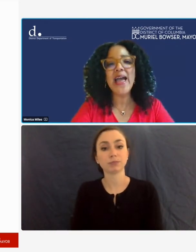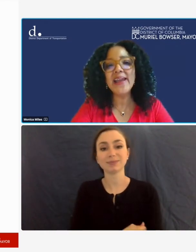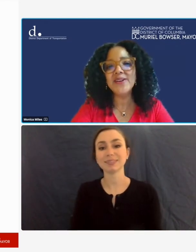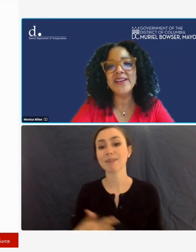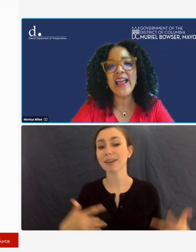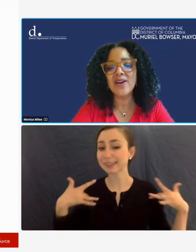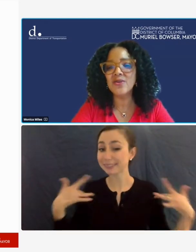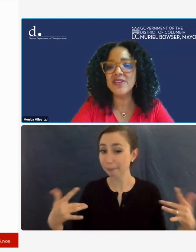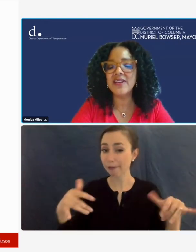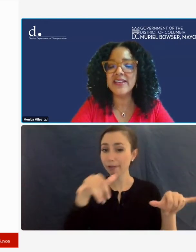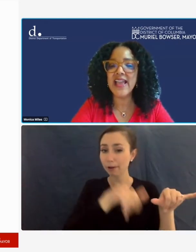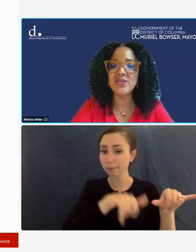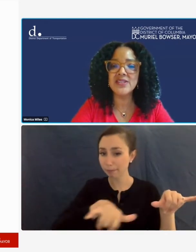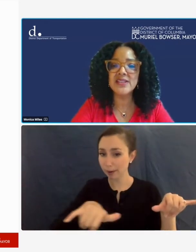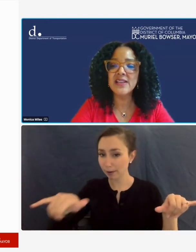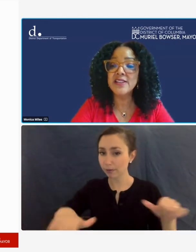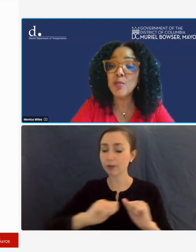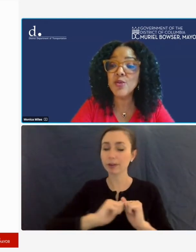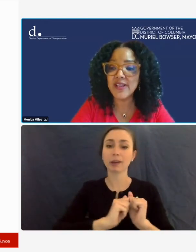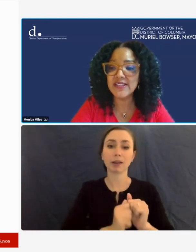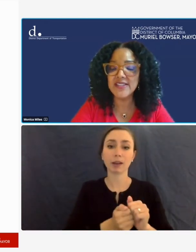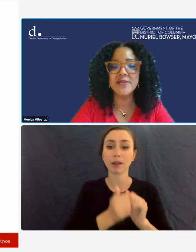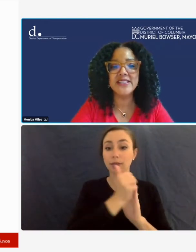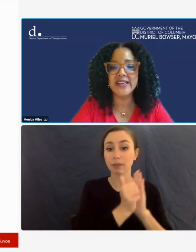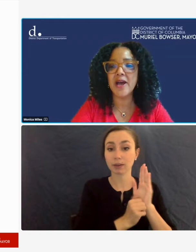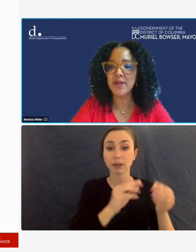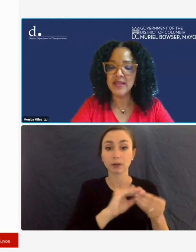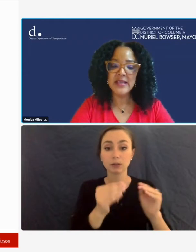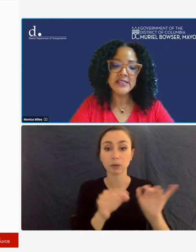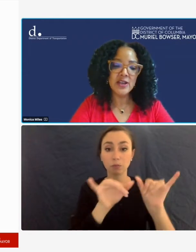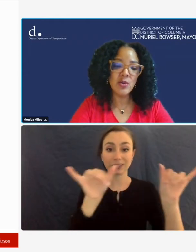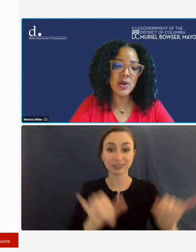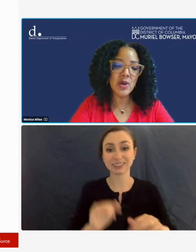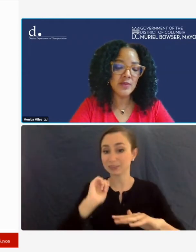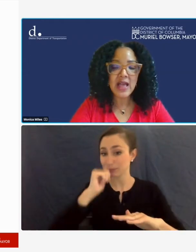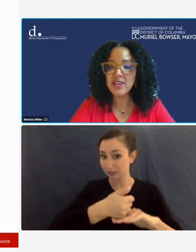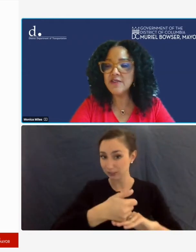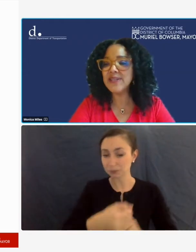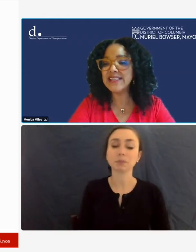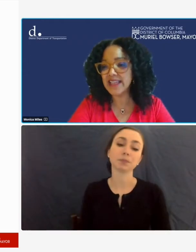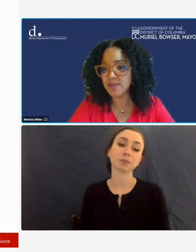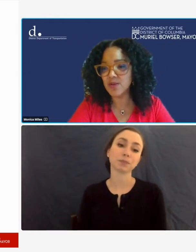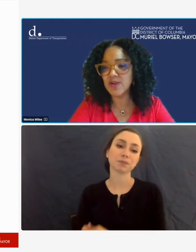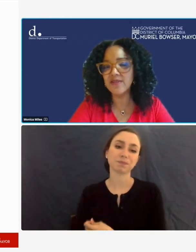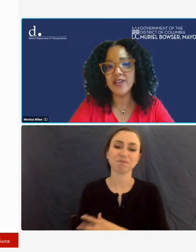in how the accounts numbering system is set up so i'll give you an example of a numbering